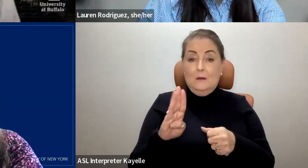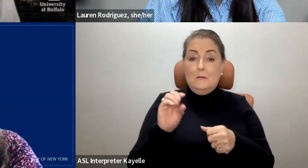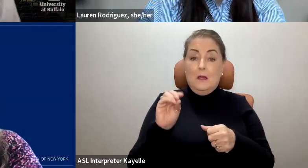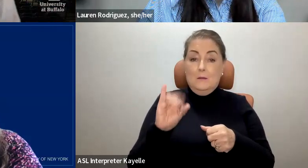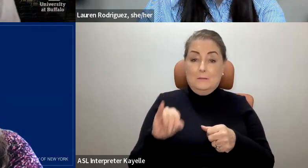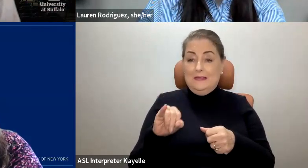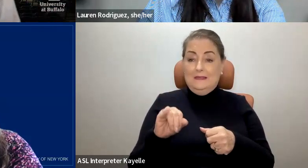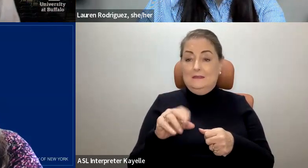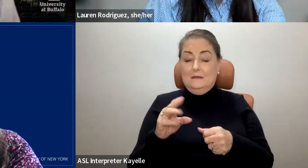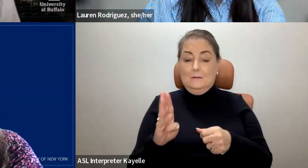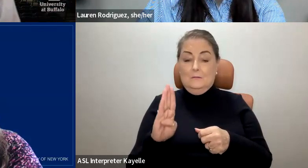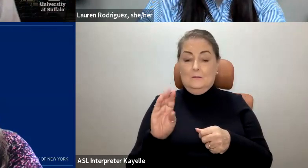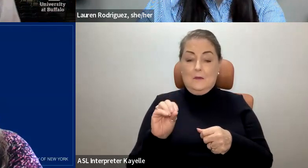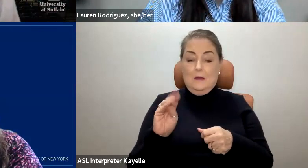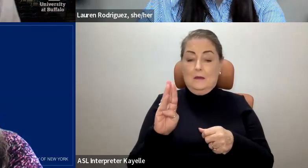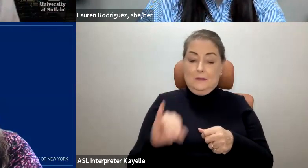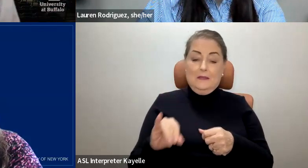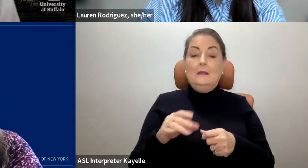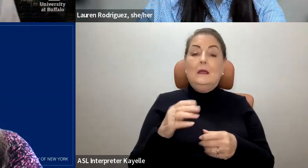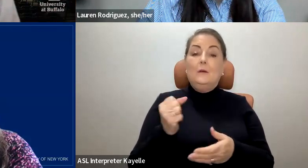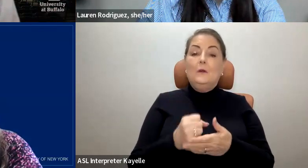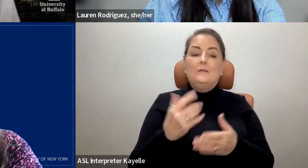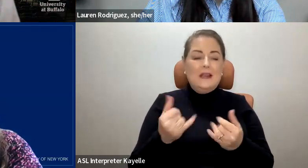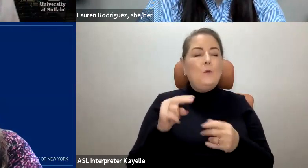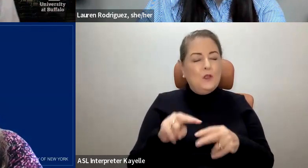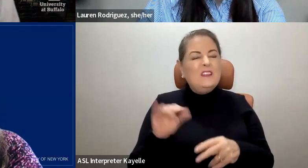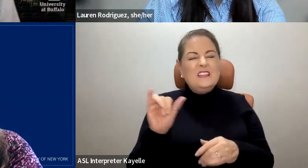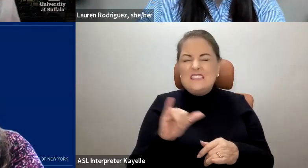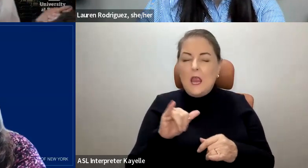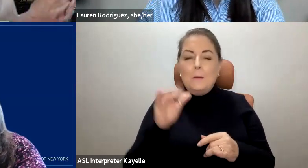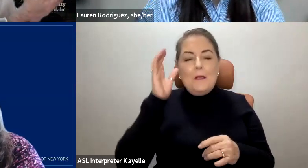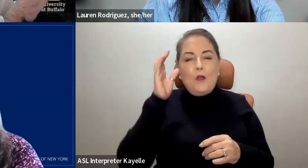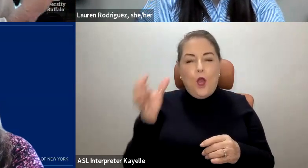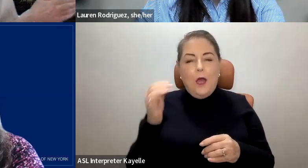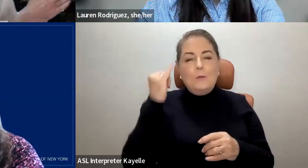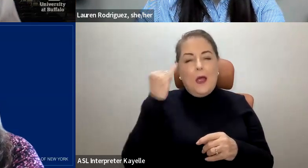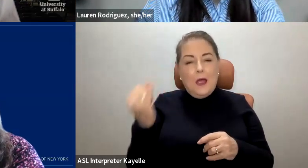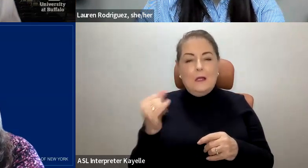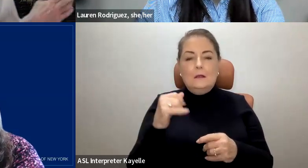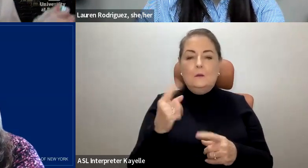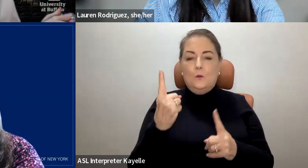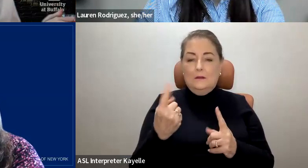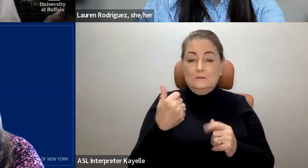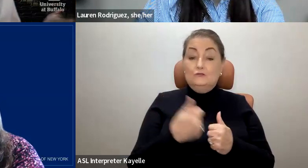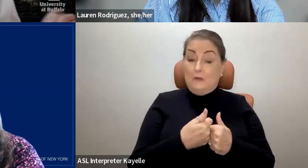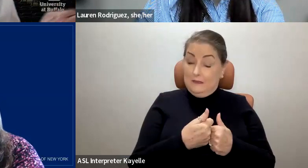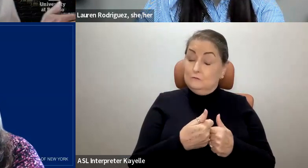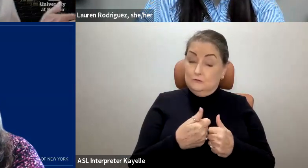your website, it goes way, way back. But we're kind of looking at the same concept. One of the challenges has been and I say